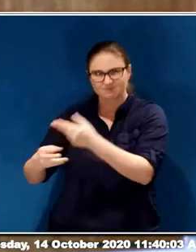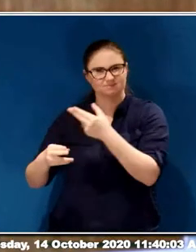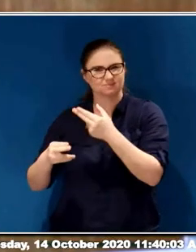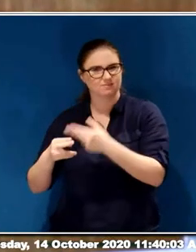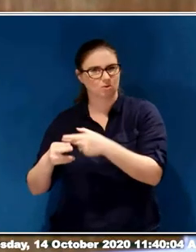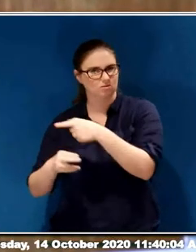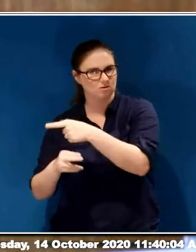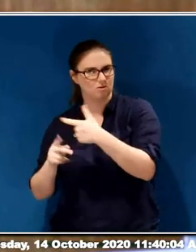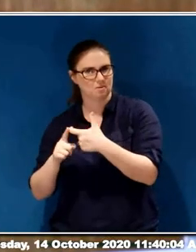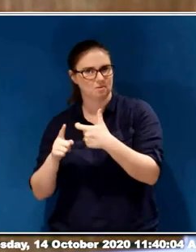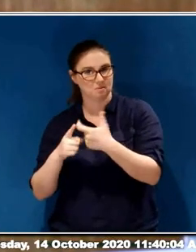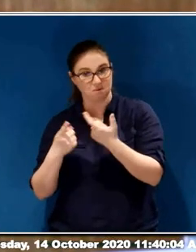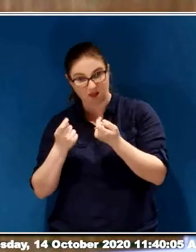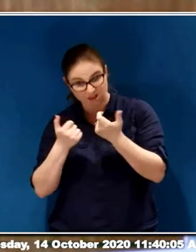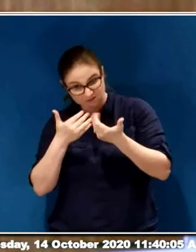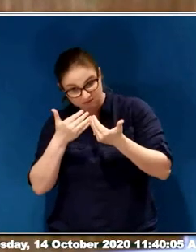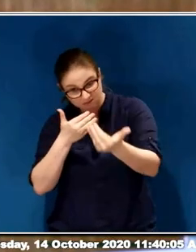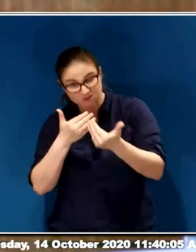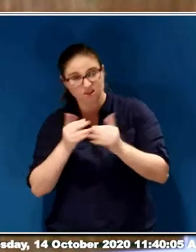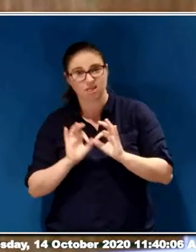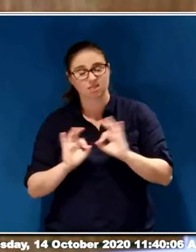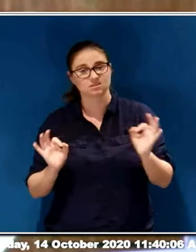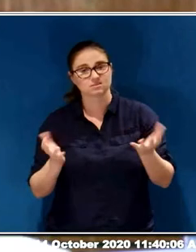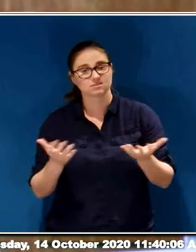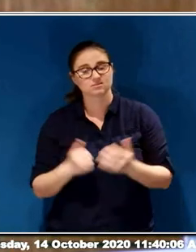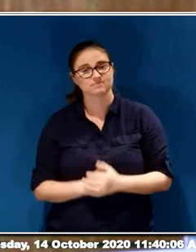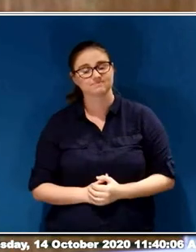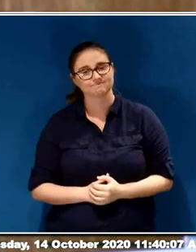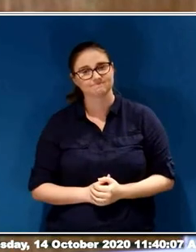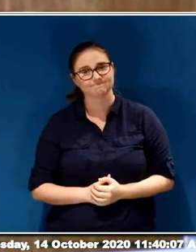There was a suggestion made by the Senior Guidance Officer in that meeting,